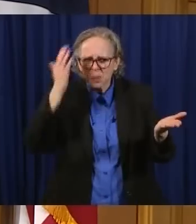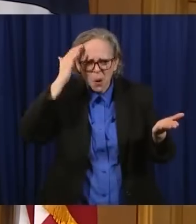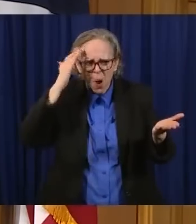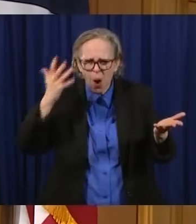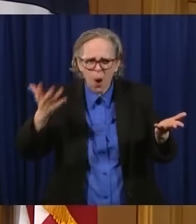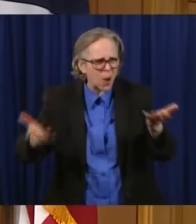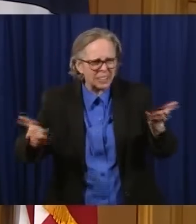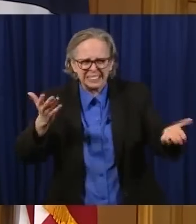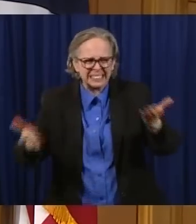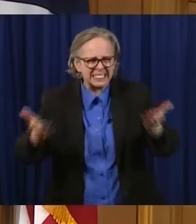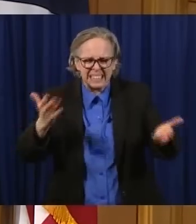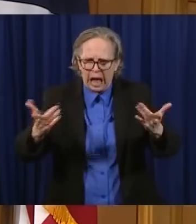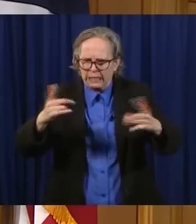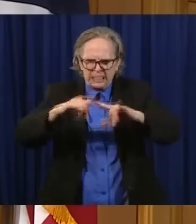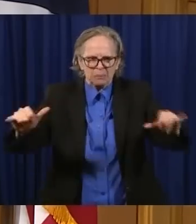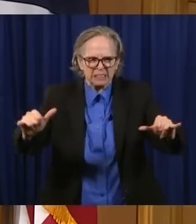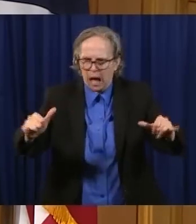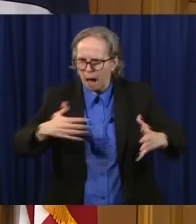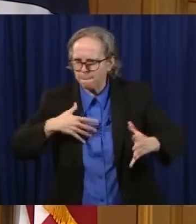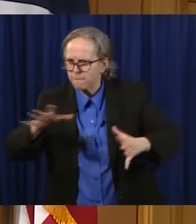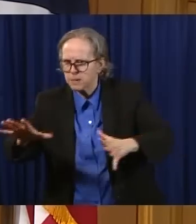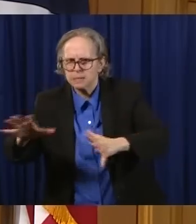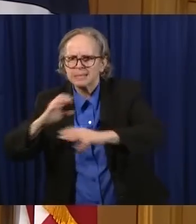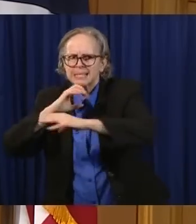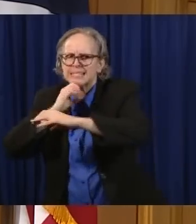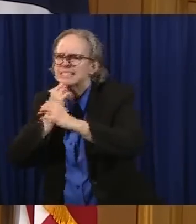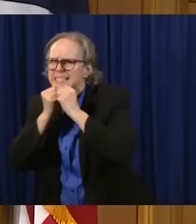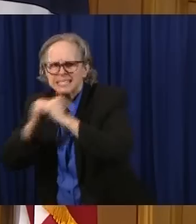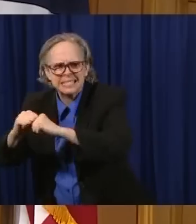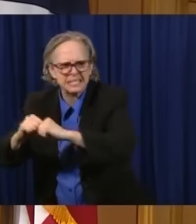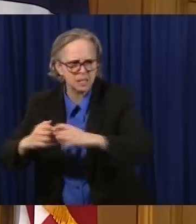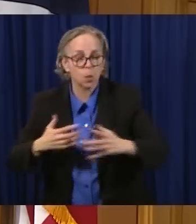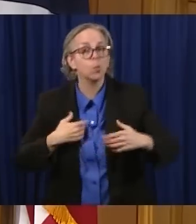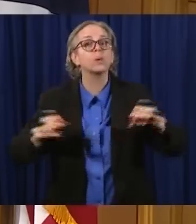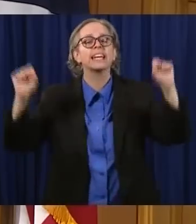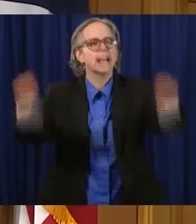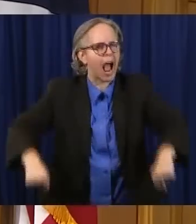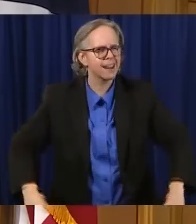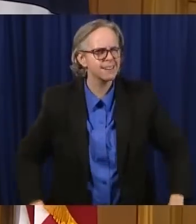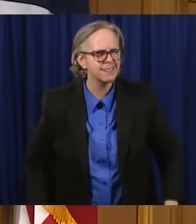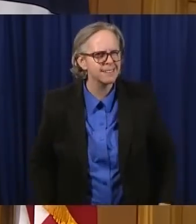VULNERABLE. AT THE SAME TIME GOT TO START